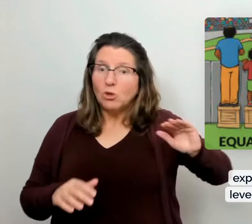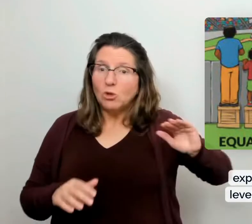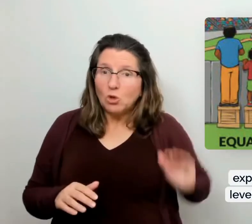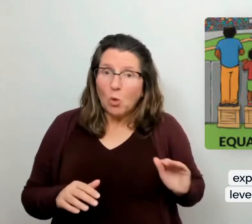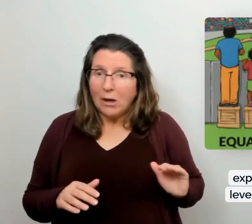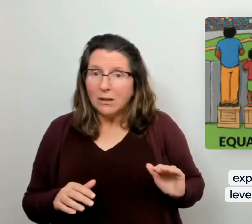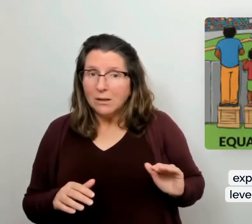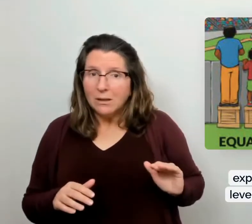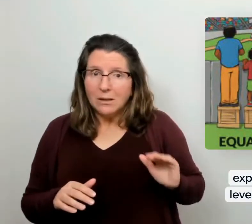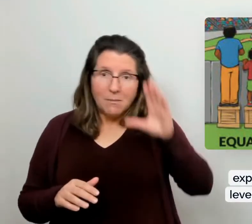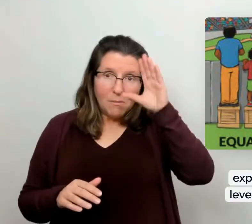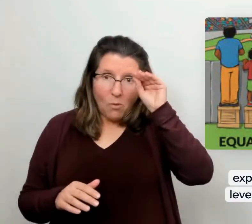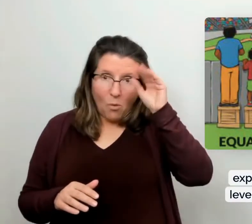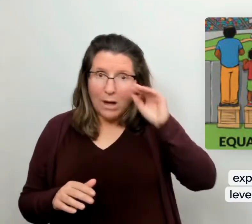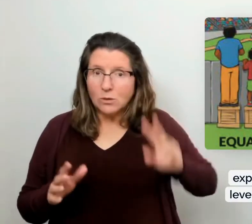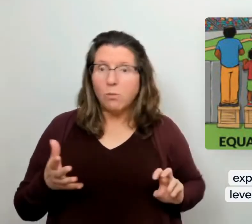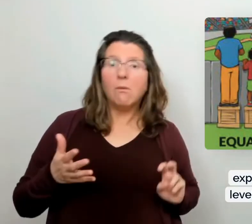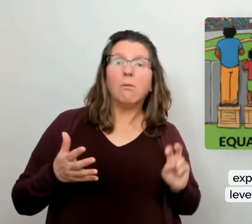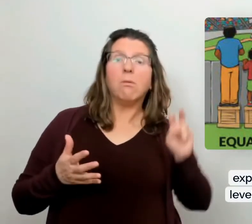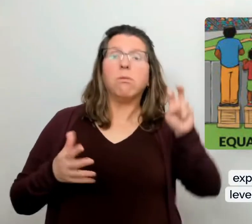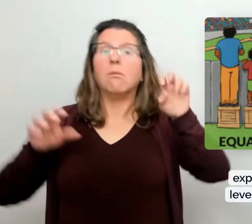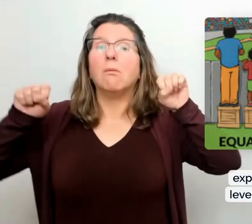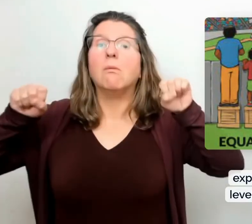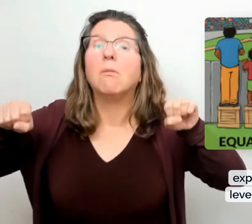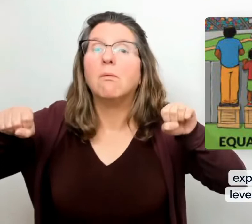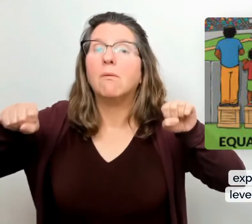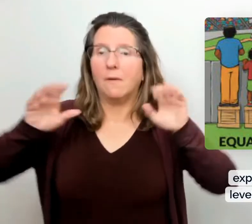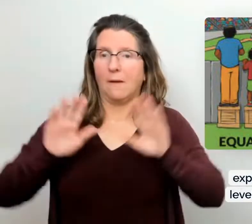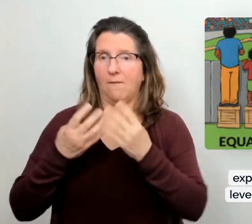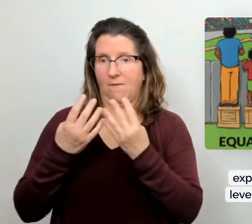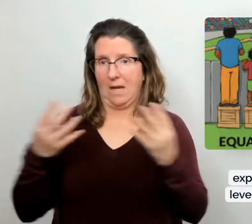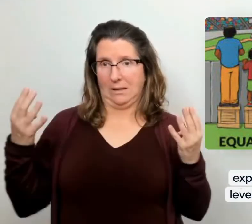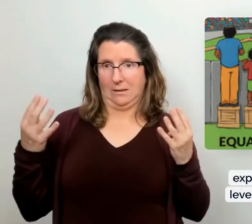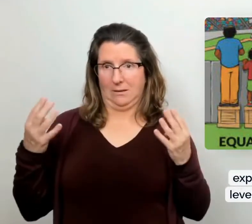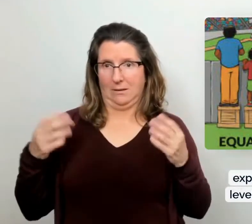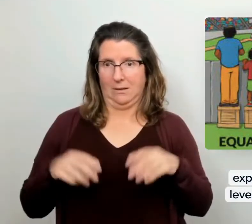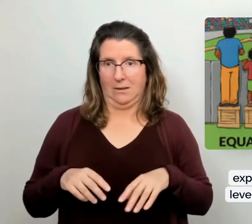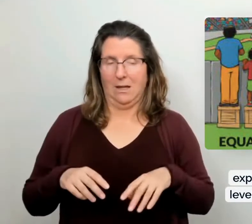The shortest student in this image gets the same size box, but still cannot see over the fence.